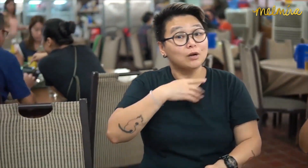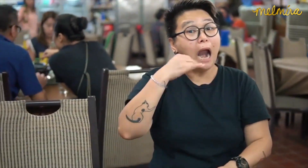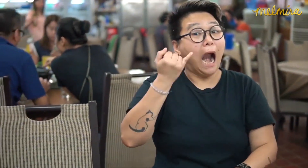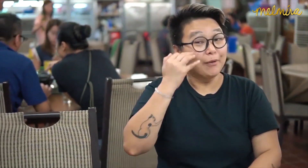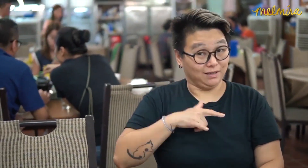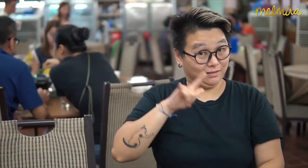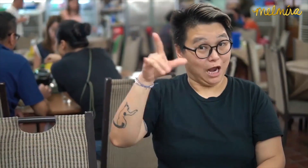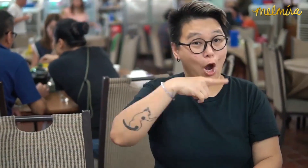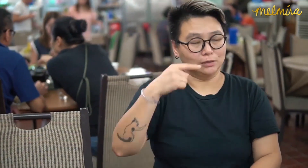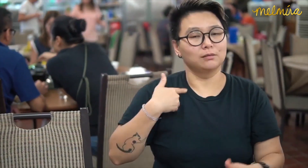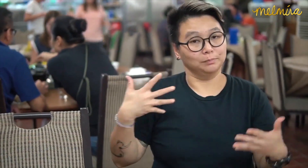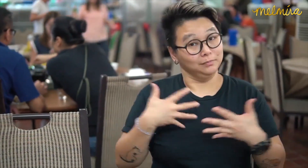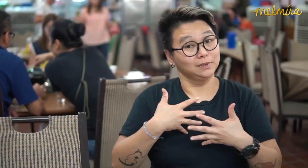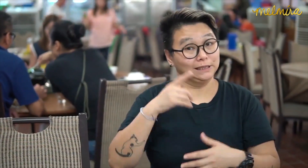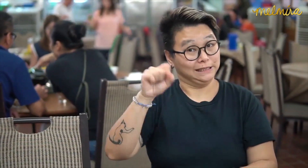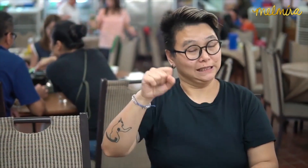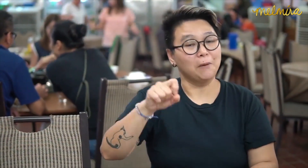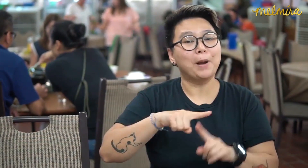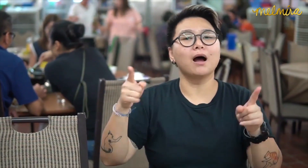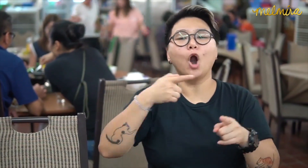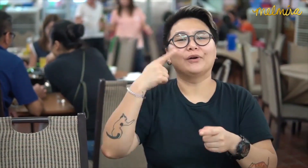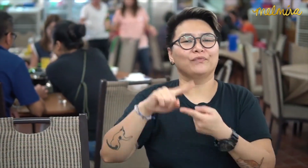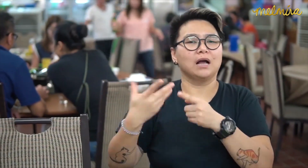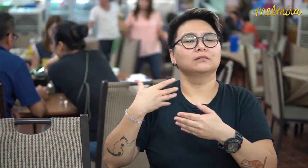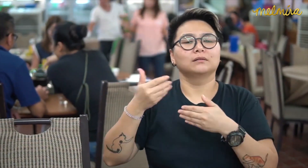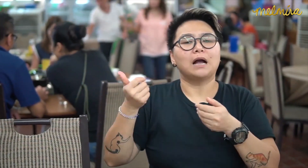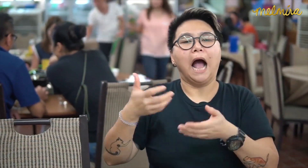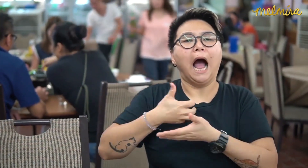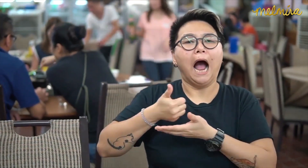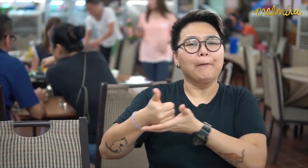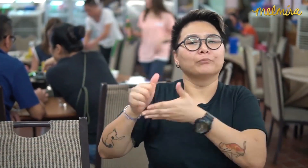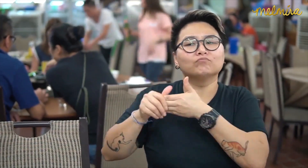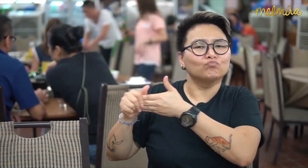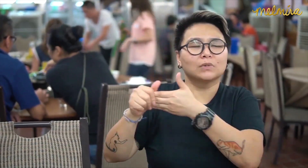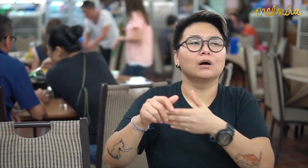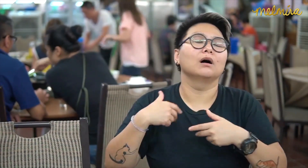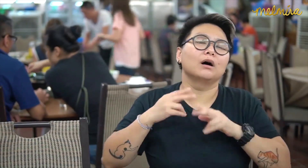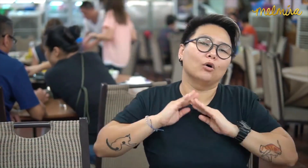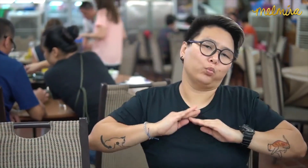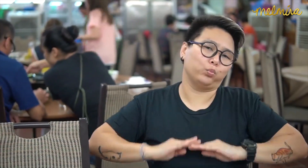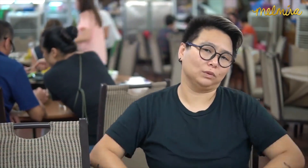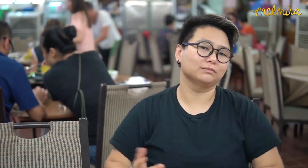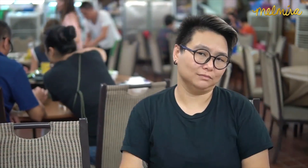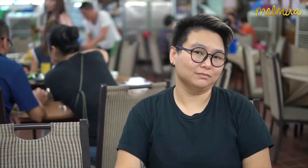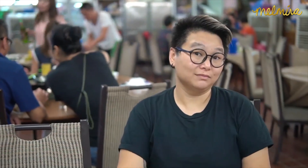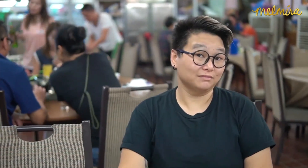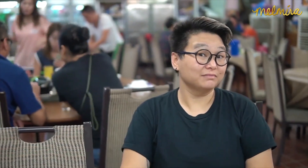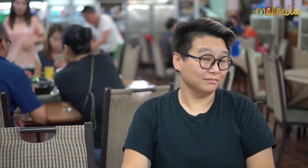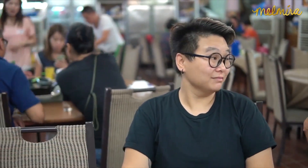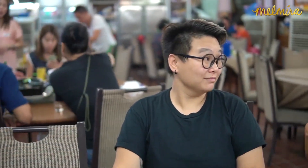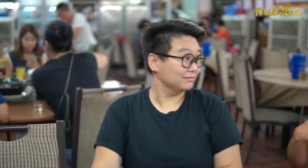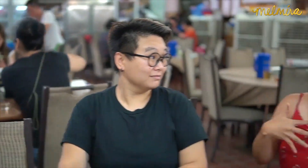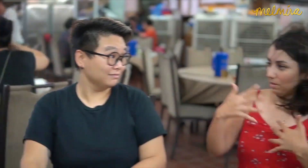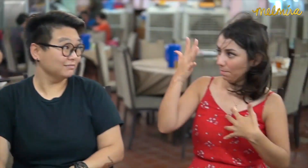Honestly, I would be scared if I visited Russia alone, yes, but luckily, I had a Russian friend to guide me which was a relief.